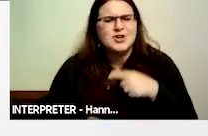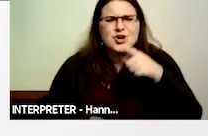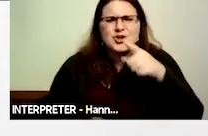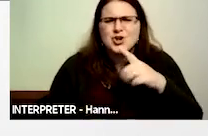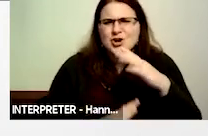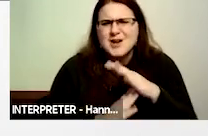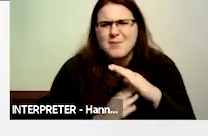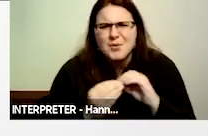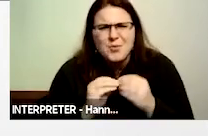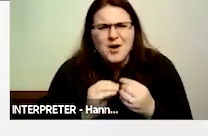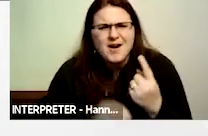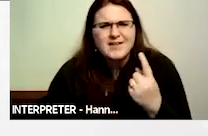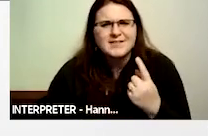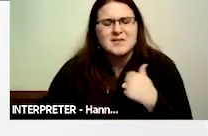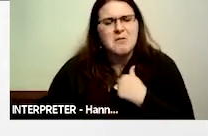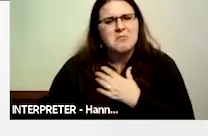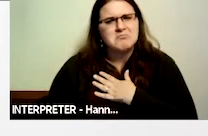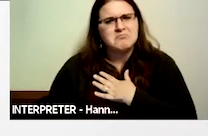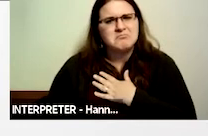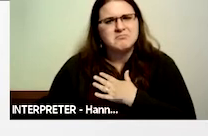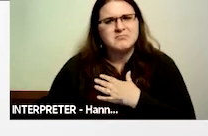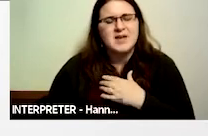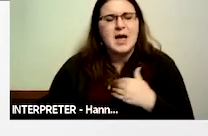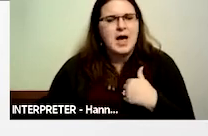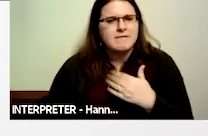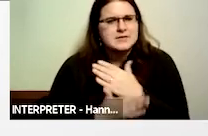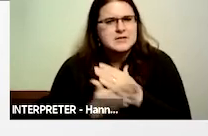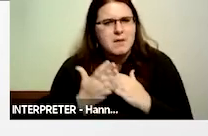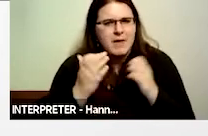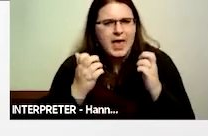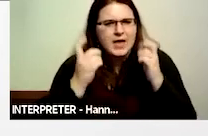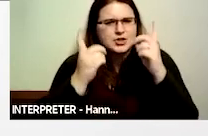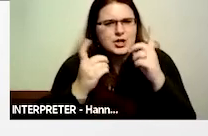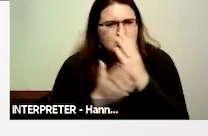day and I look at it like you know sometimes you have some educational twist to that. So,